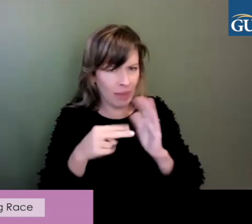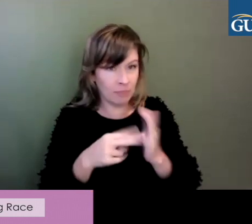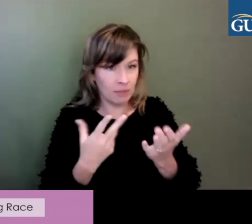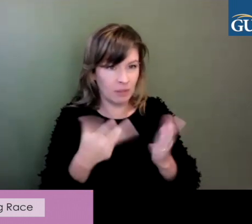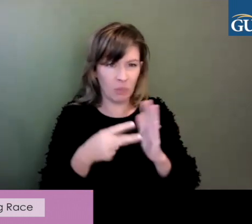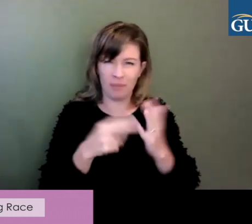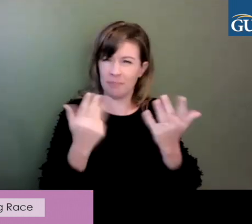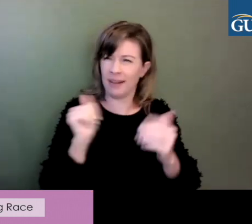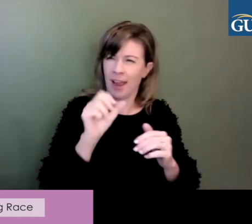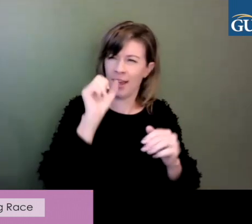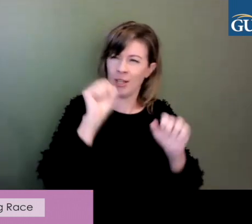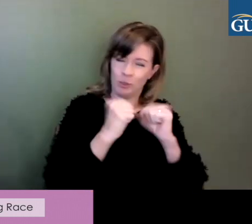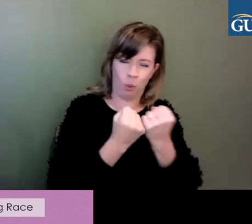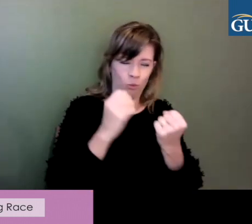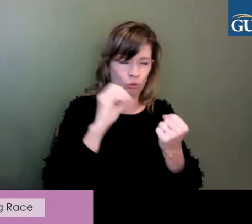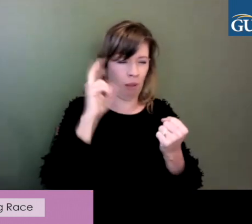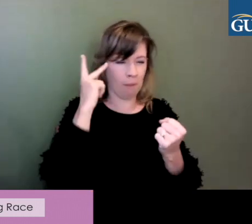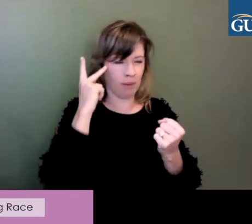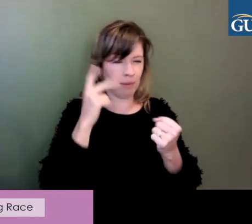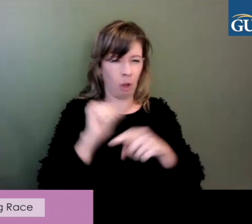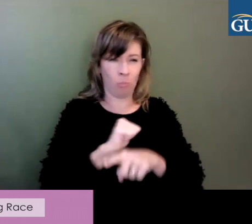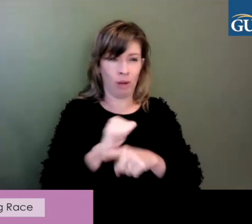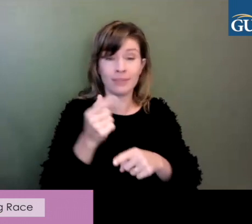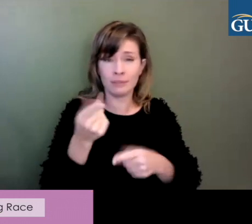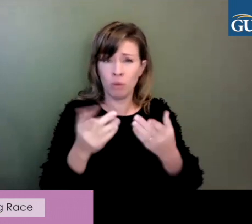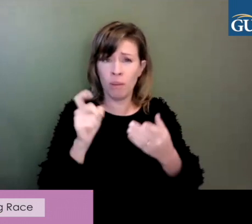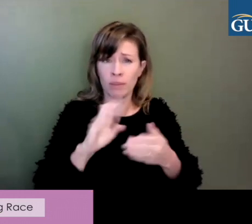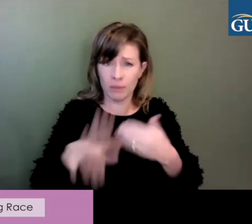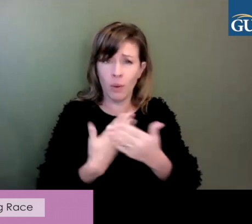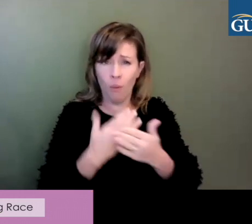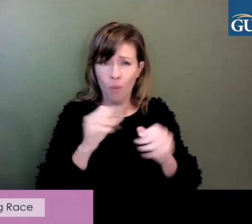almost need a whole sociology degree to even understand what